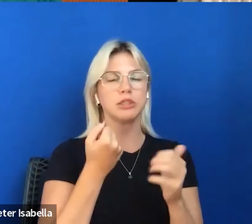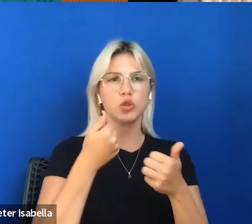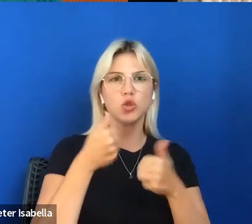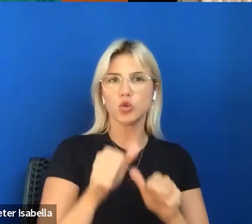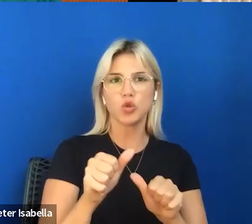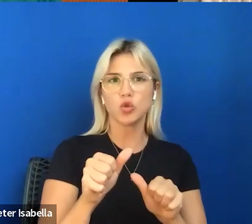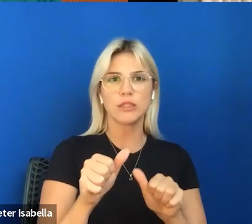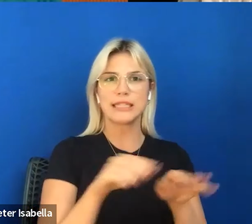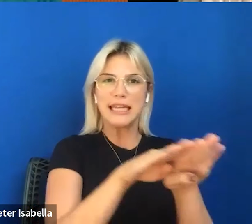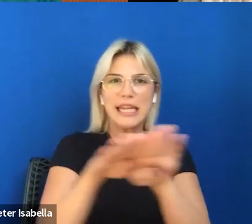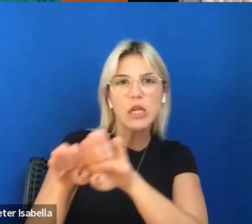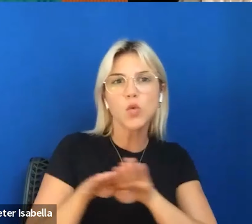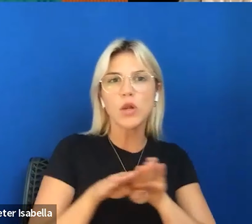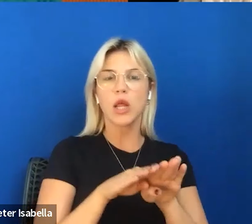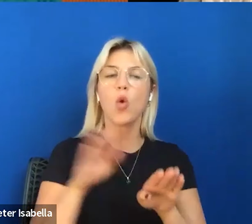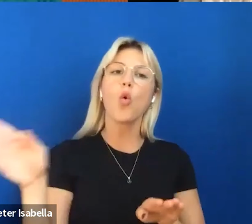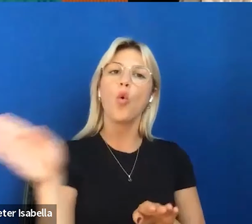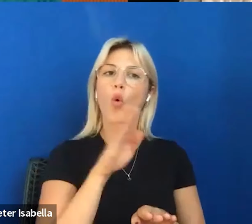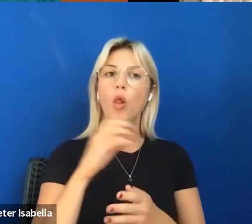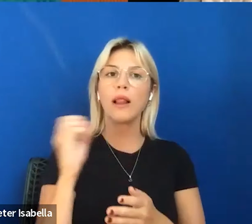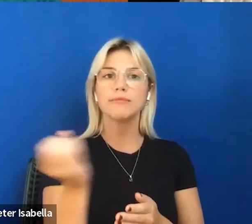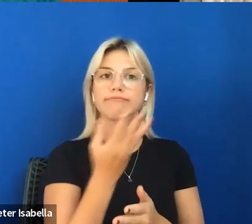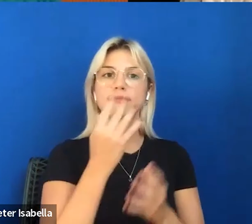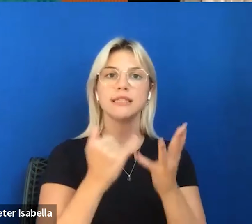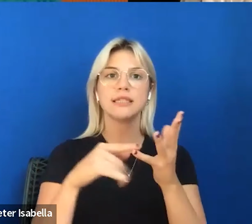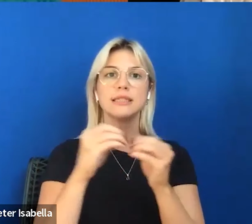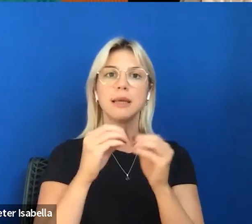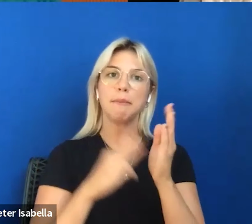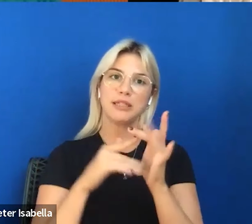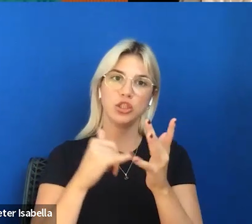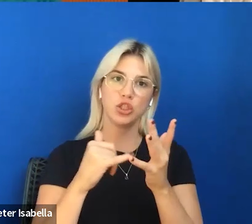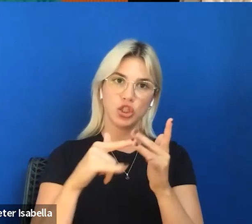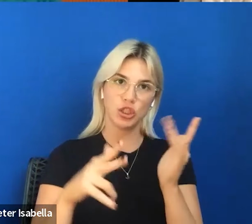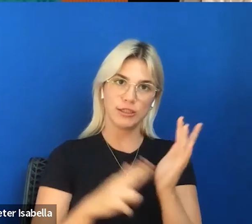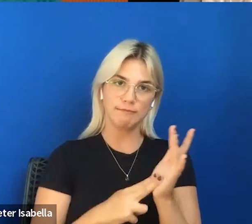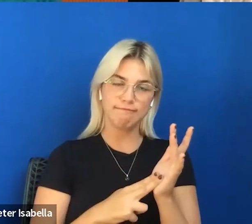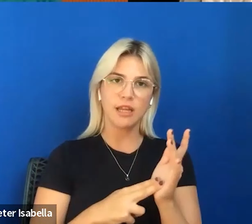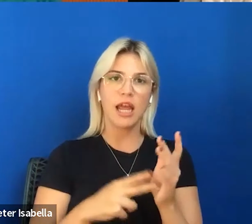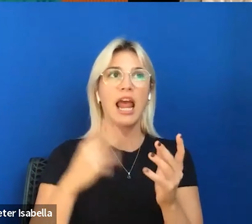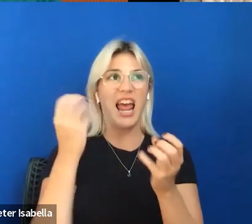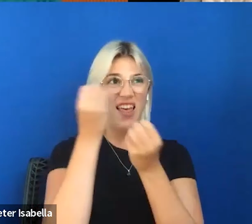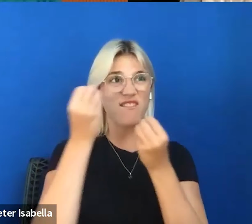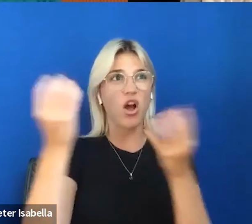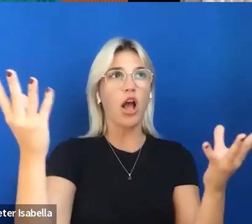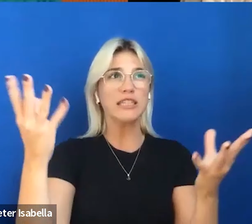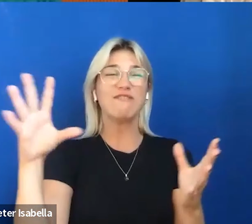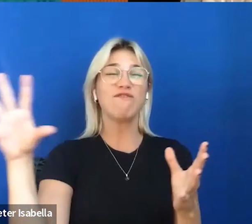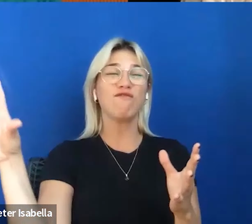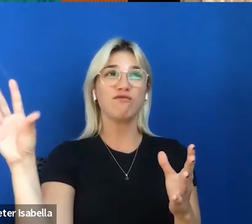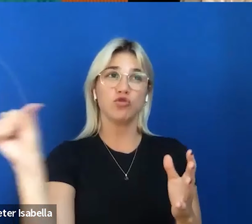and assessors should rely on advice from the Australia Council assessment team if anything is ever unclear.